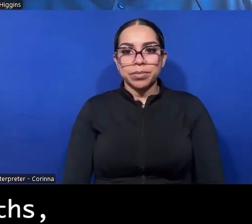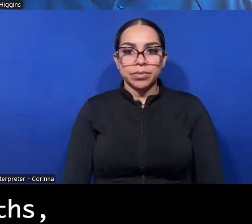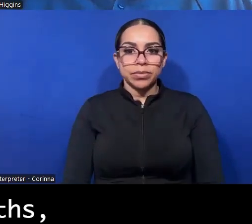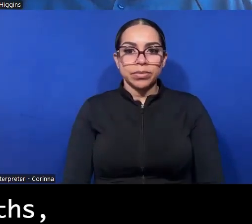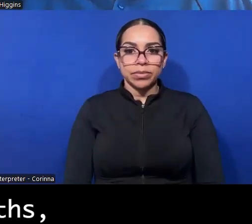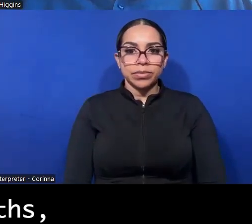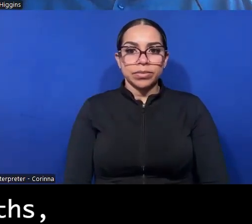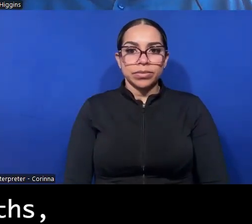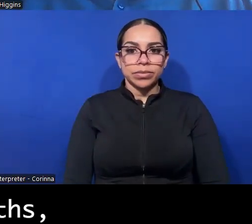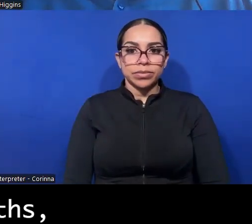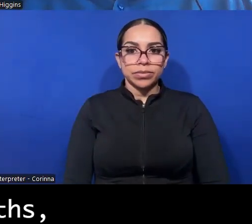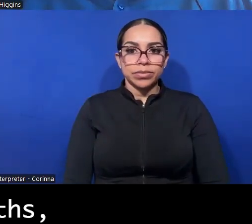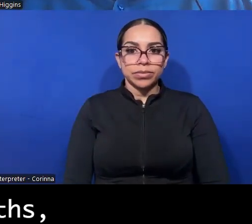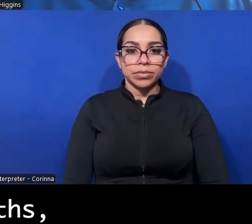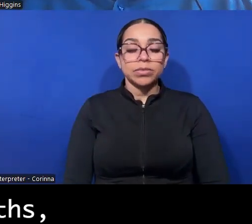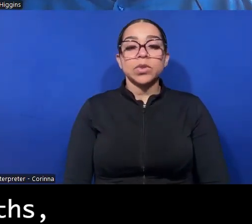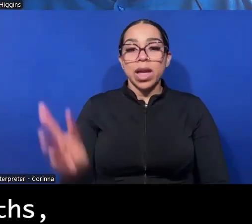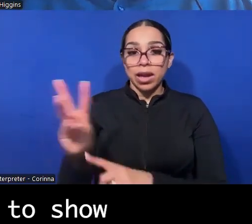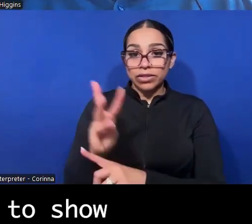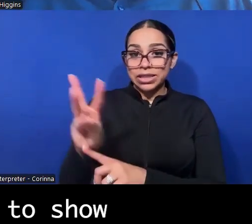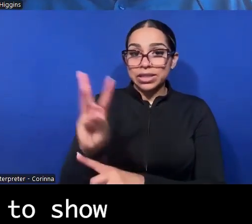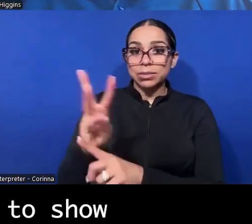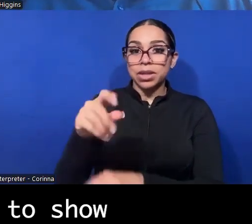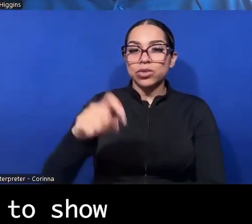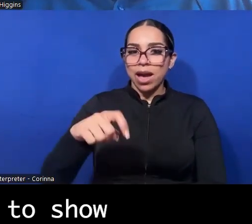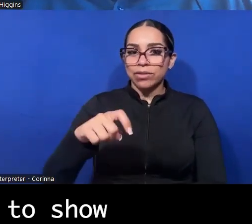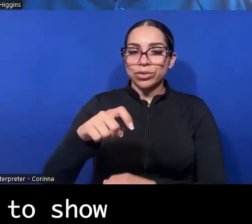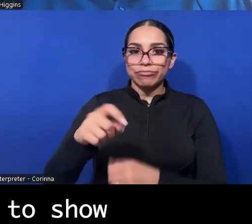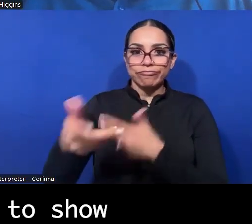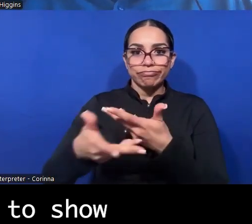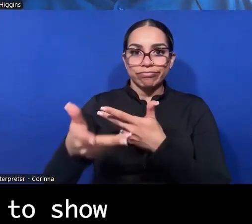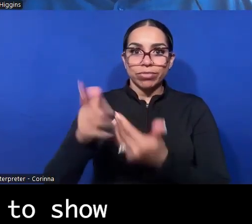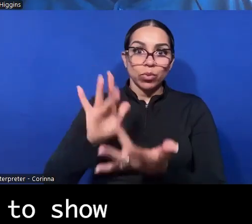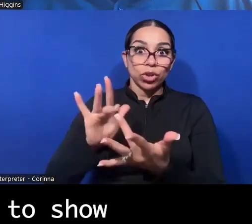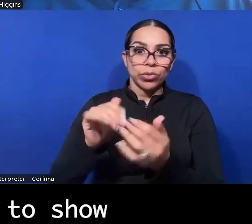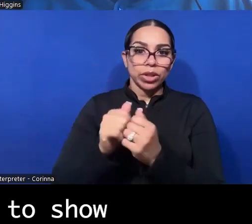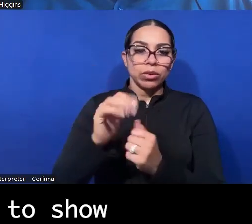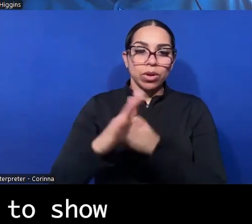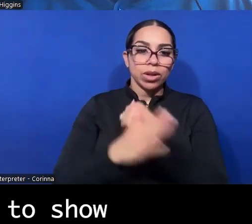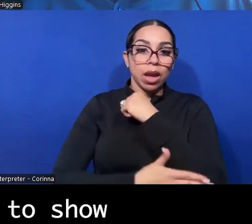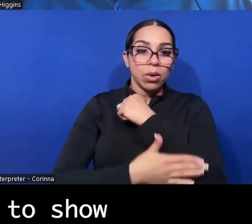So once and so every six months, you're going to have to work with your, county medical office to show that you're still eligible for Medi-Cal.